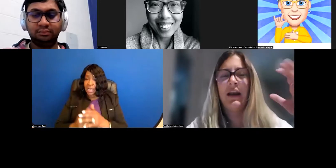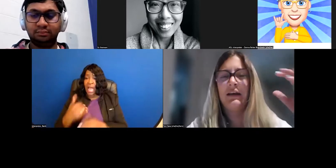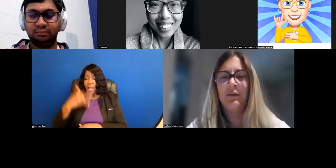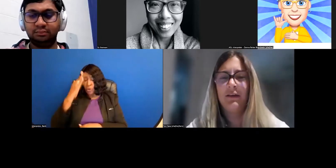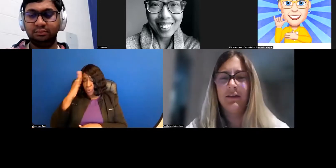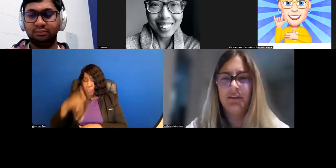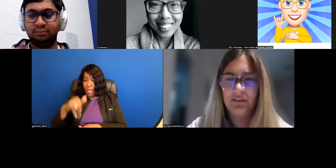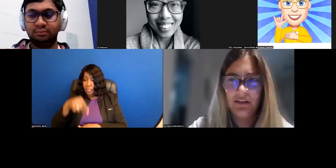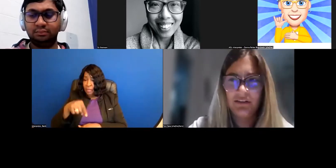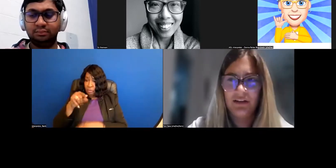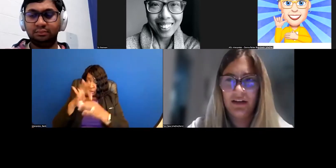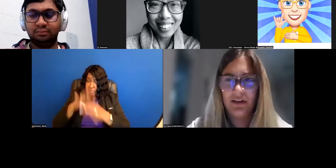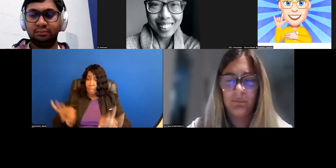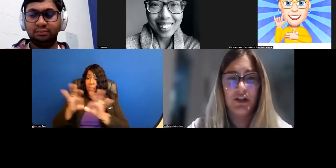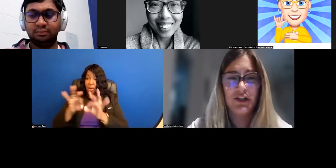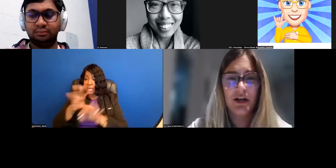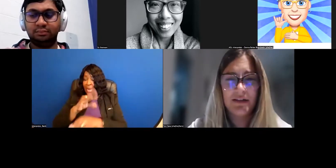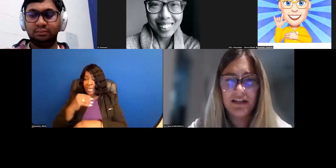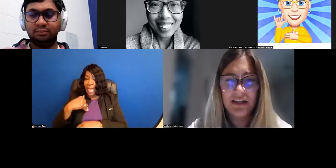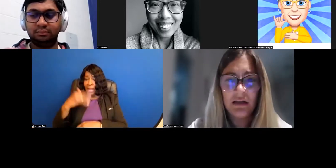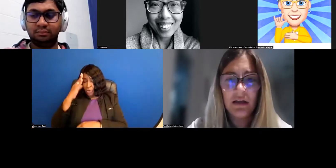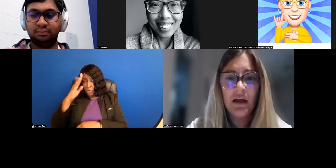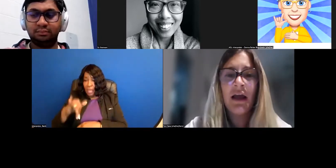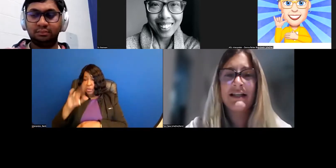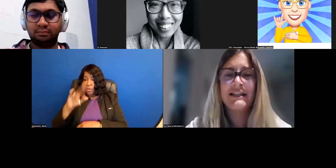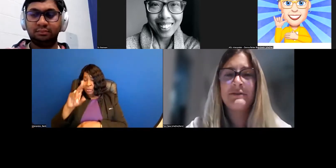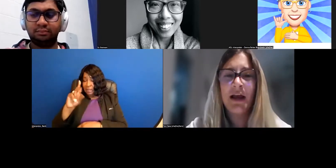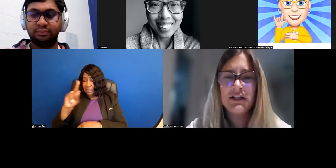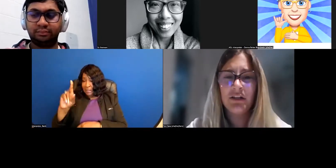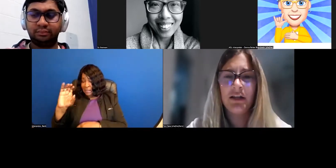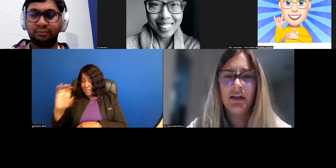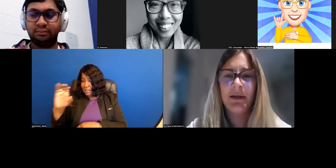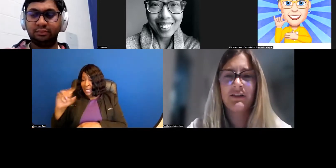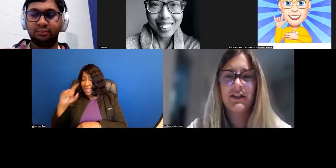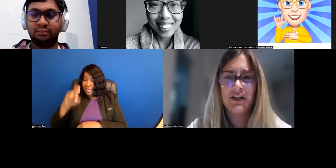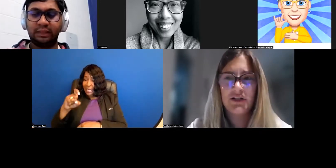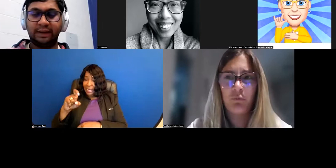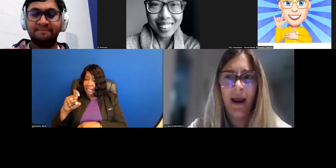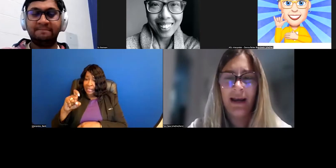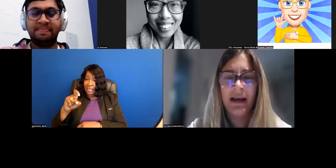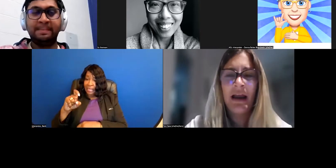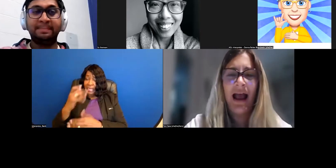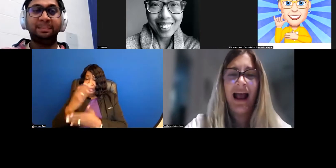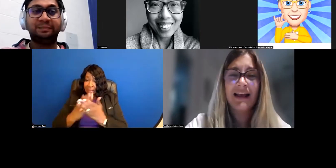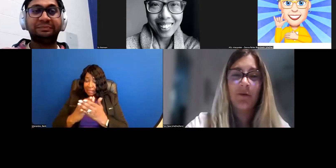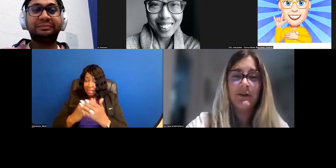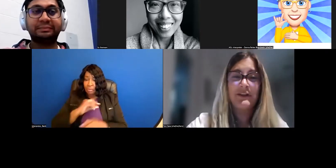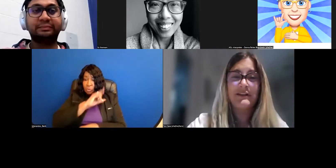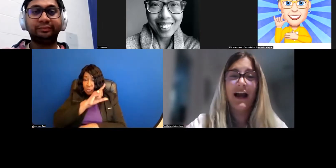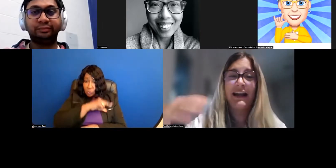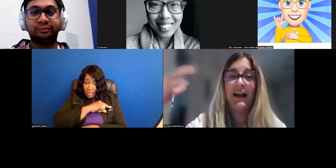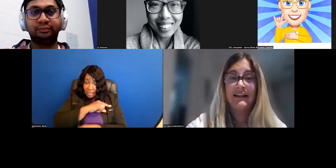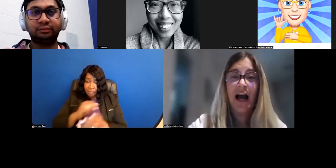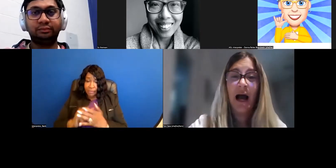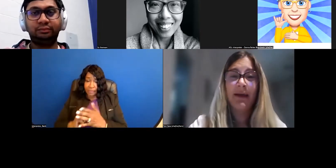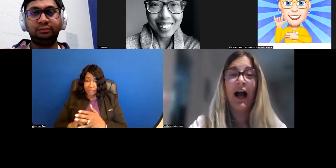and I knew that DCCs needed some legitimacy, especially because I just went, as I was deciding on a topic,